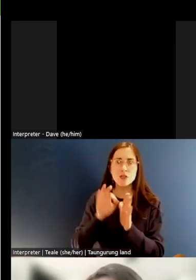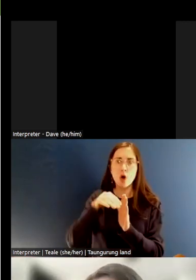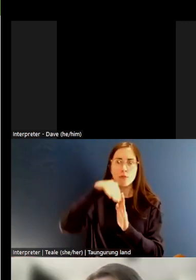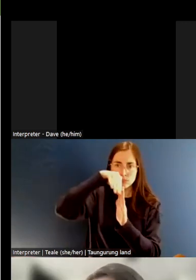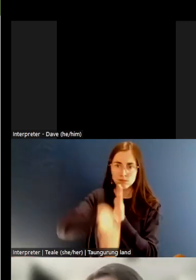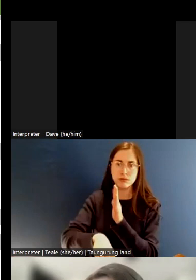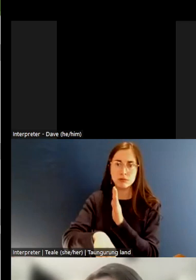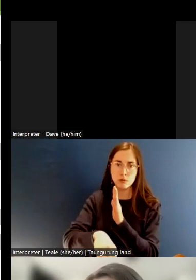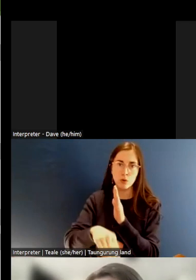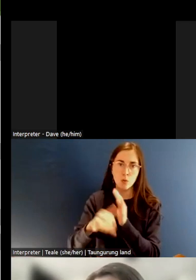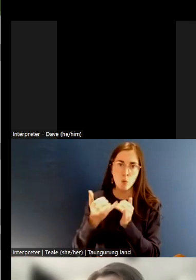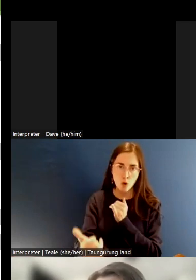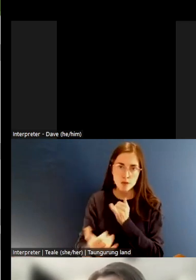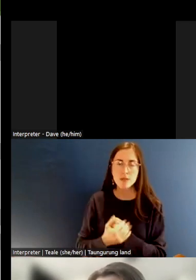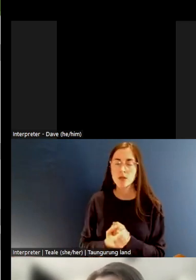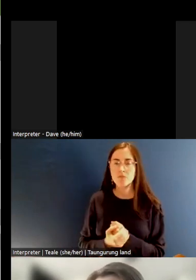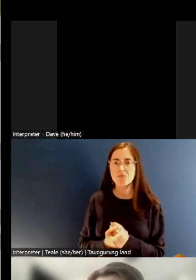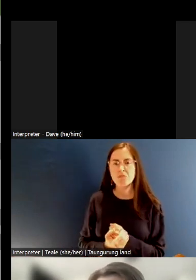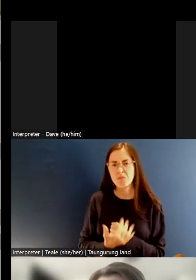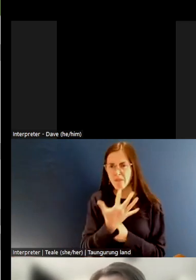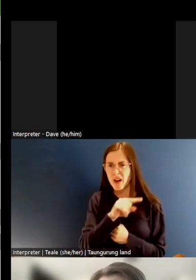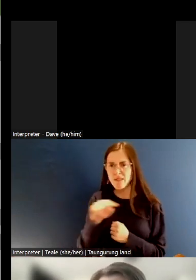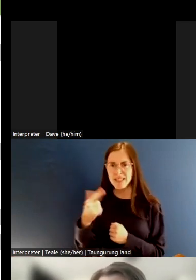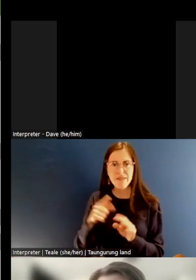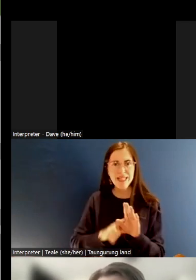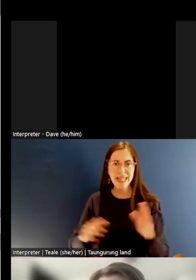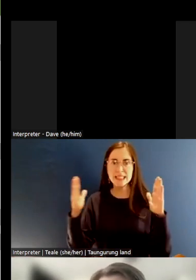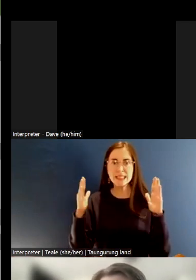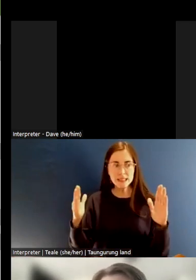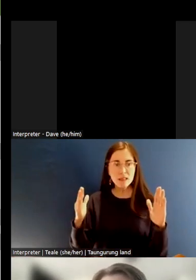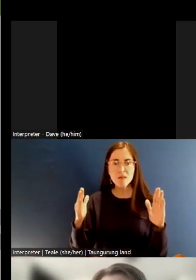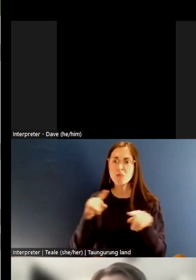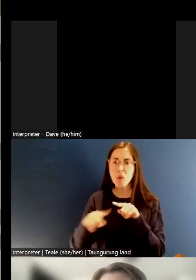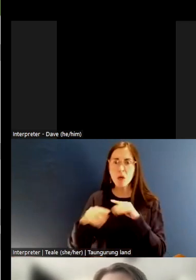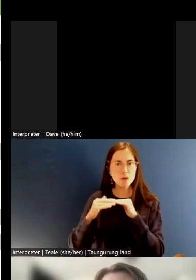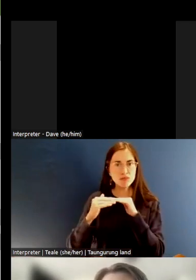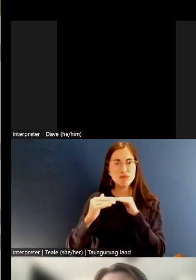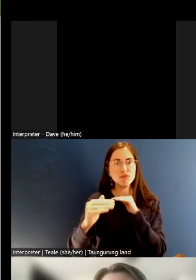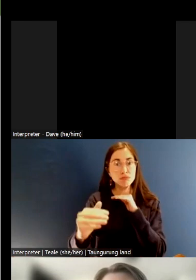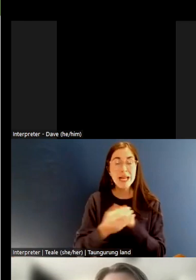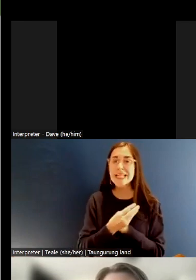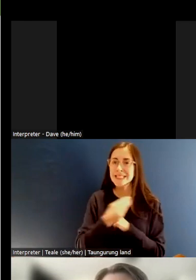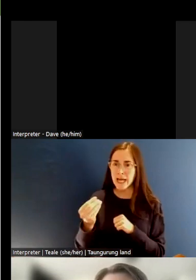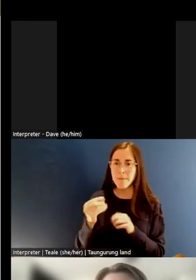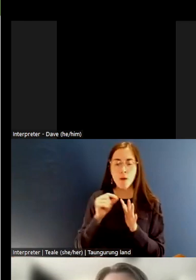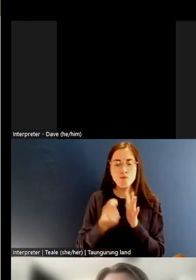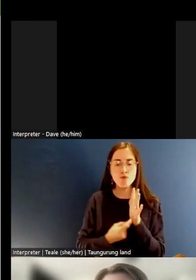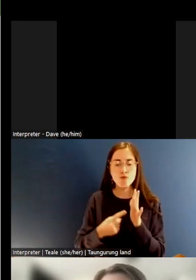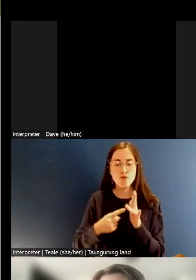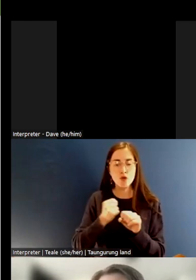It was only over sort of a five to seven-year period that we had that data. Some were progressive and a couple were fluctuating.